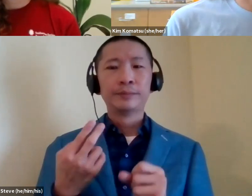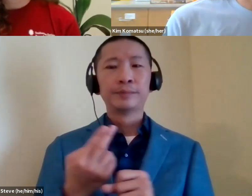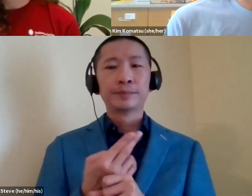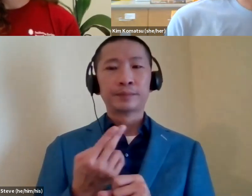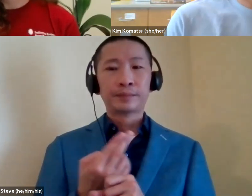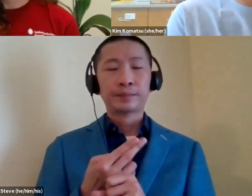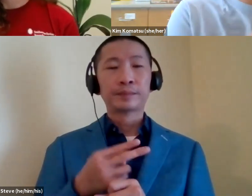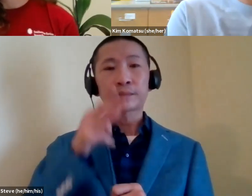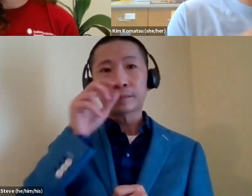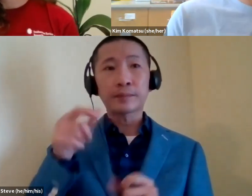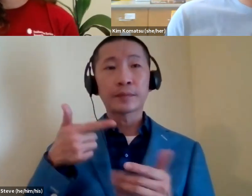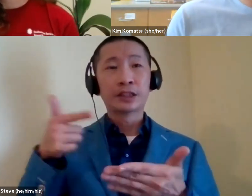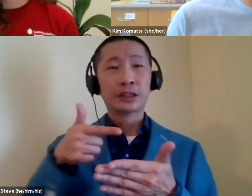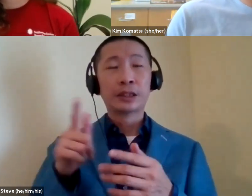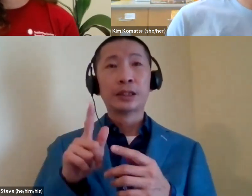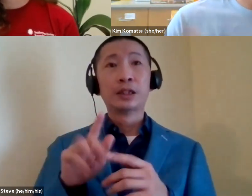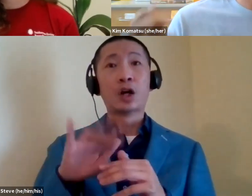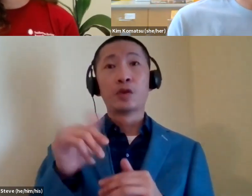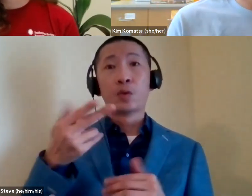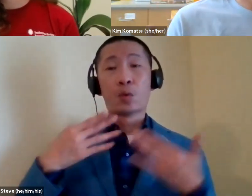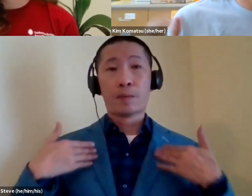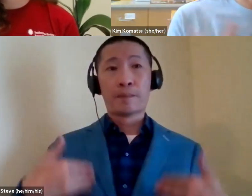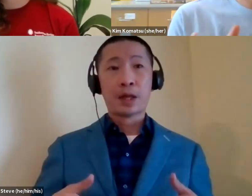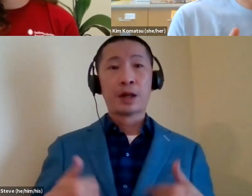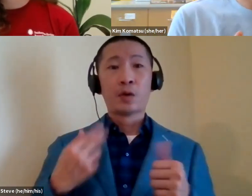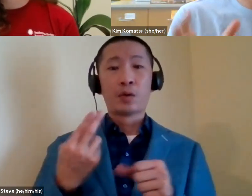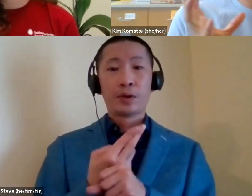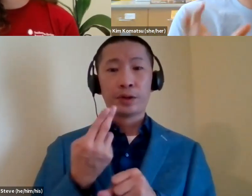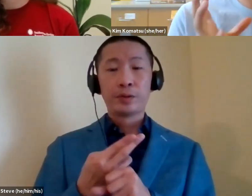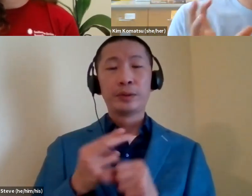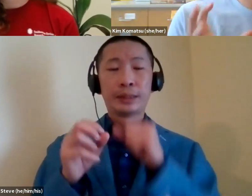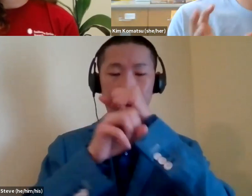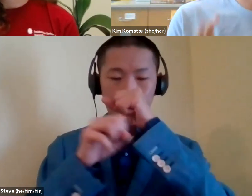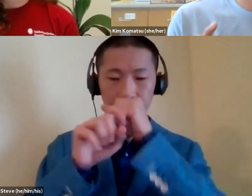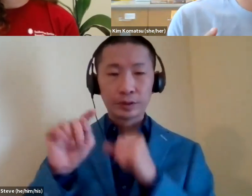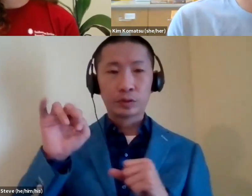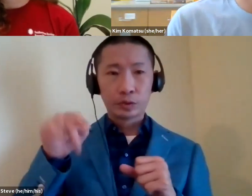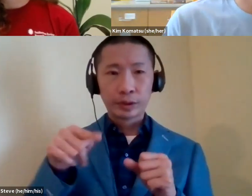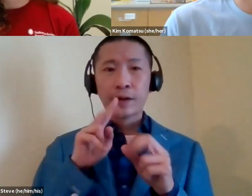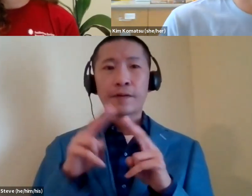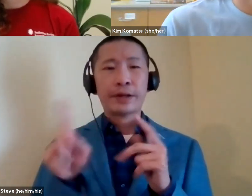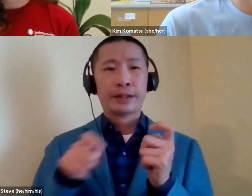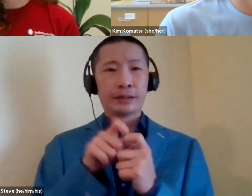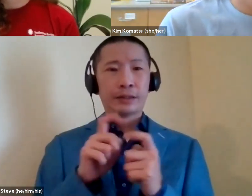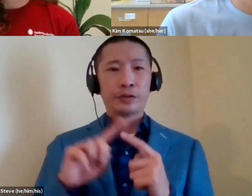Kim Komatsu (she/her): bug spray that you might just spray on your own body or potentially using mosquito traps that are very specific to just mosquitoes as a better way to go.